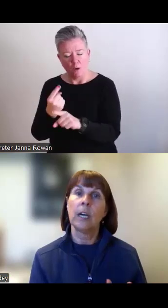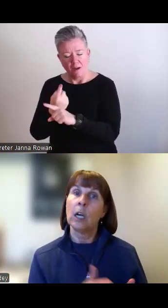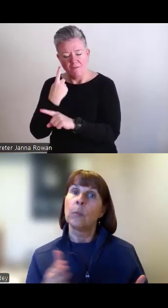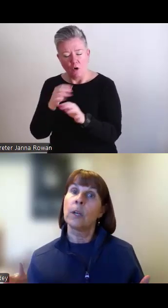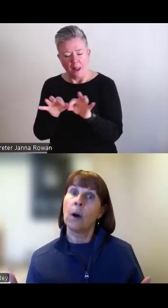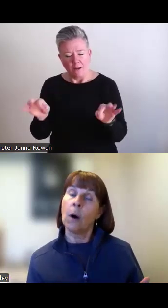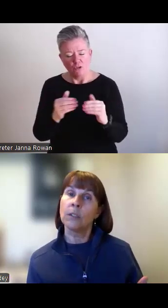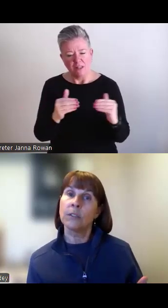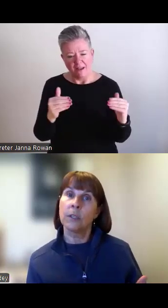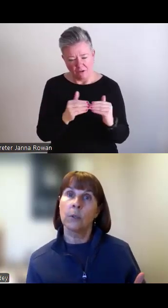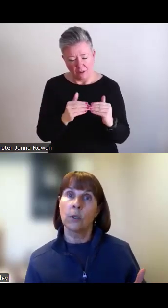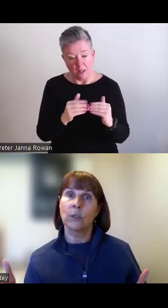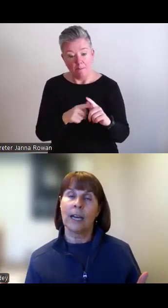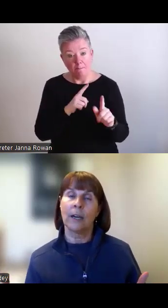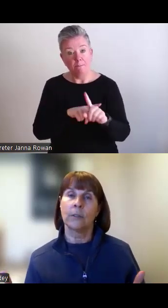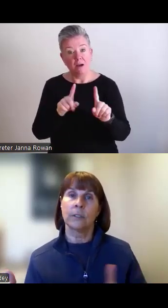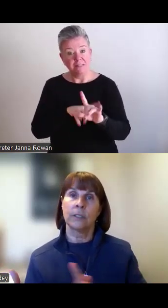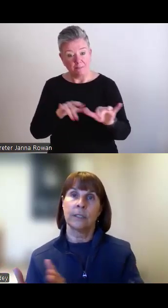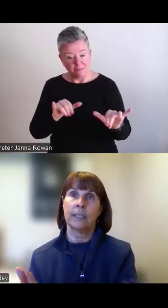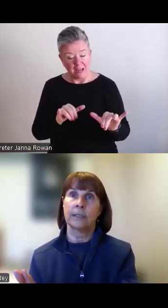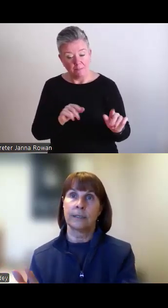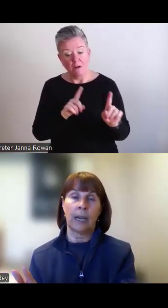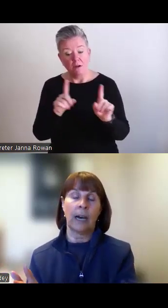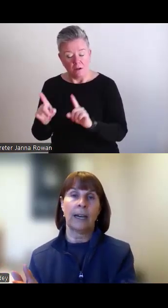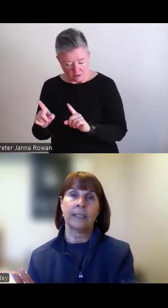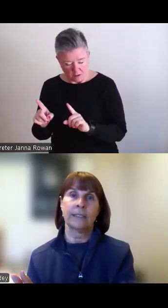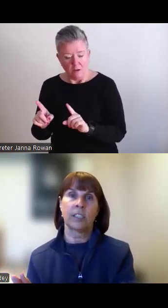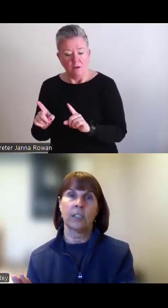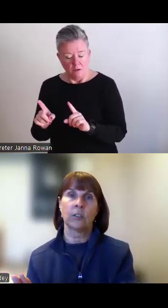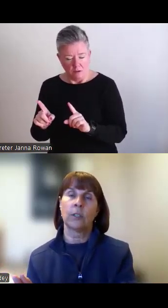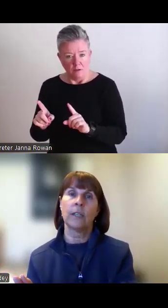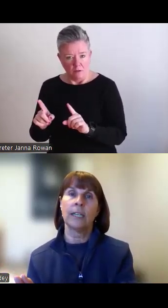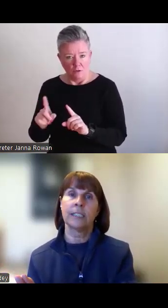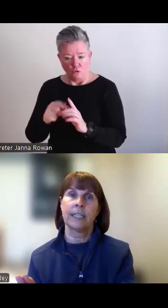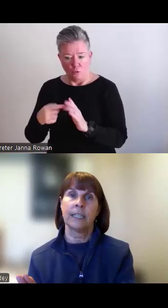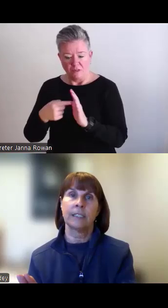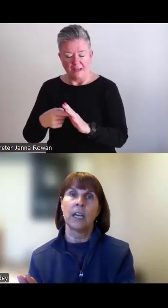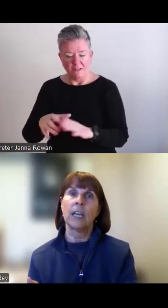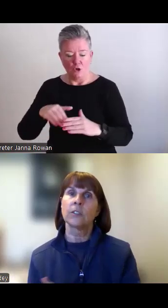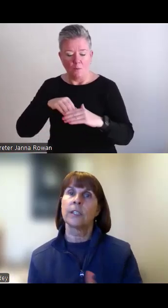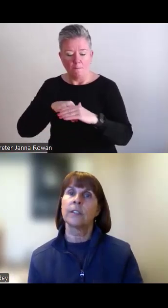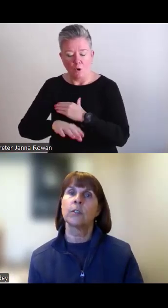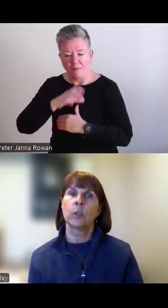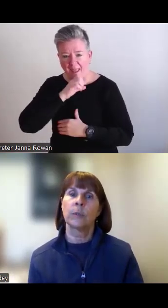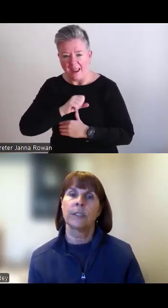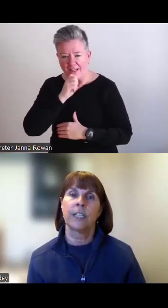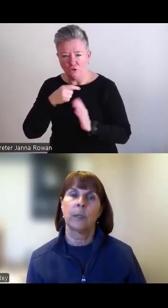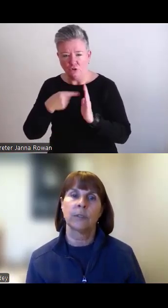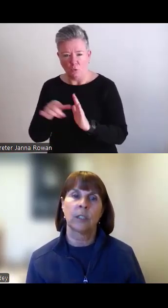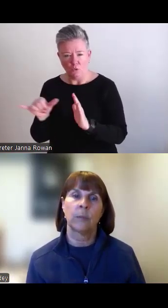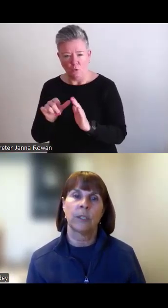level, but also goes out as high as the child's chronological age so that the normative tables